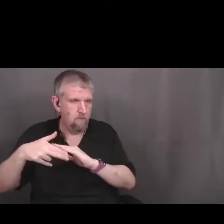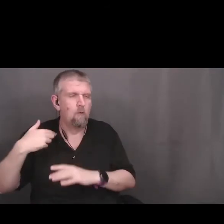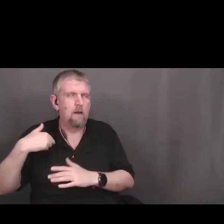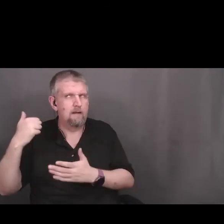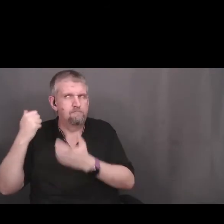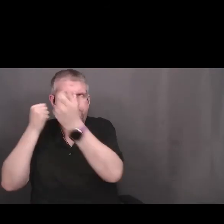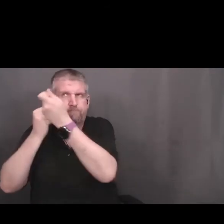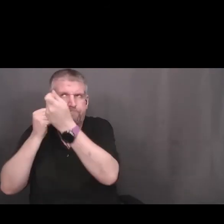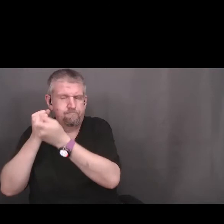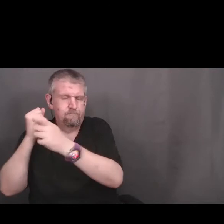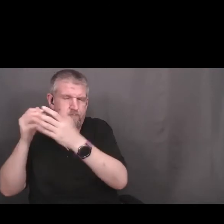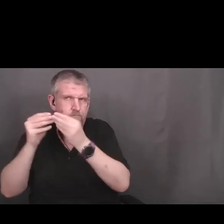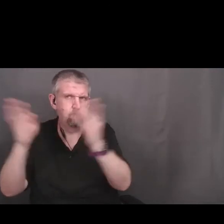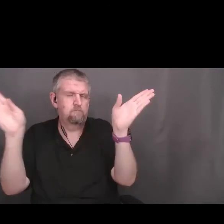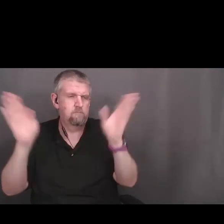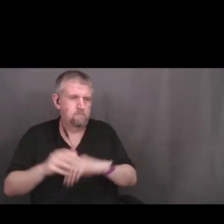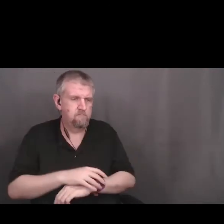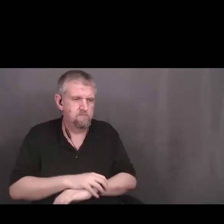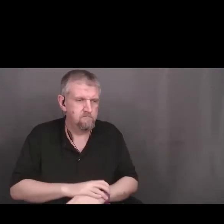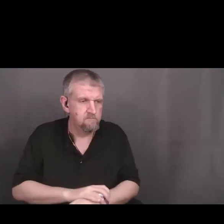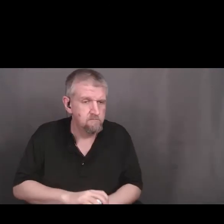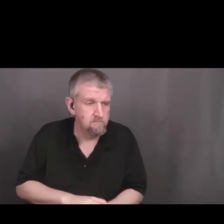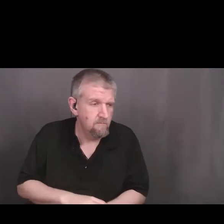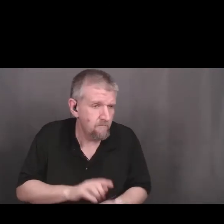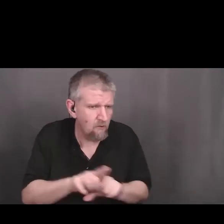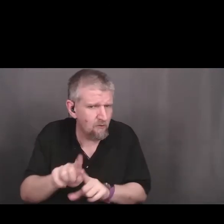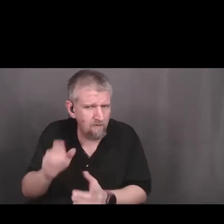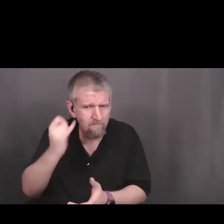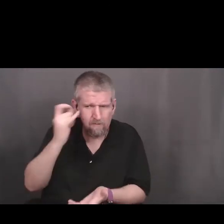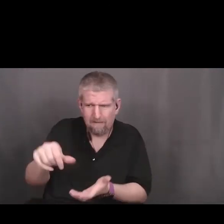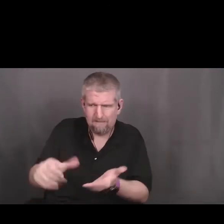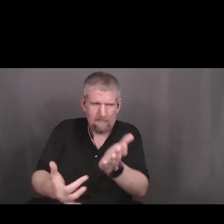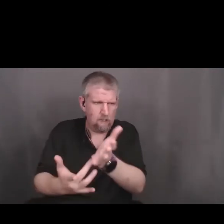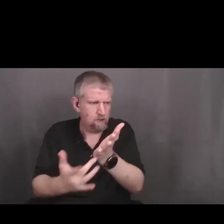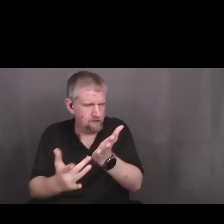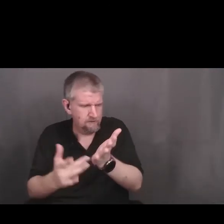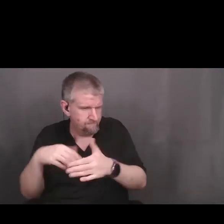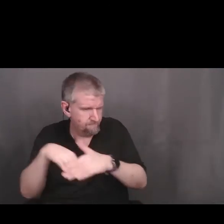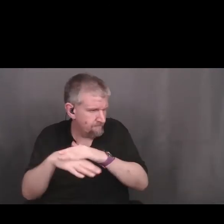We can also assist in accessing appropriate assistive technology, such as a replacement wheelchair,